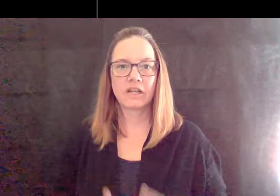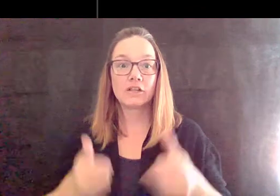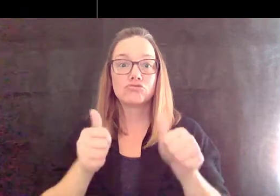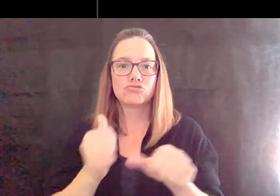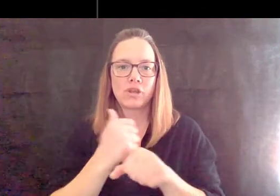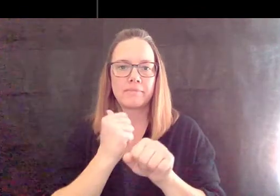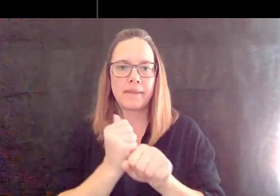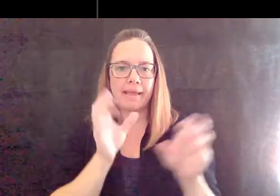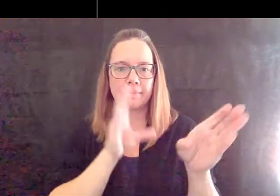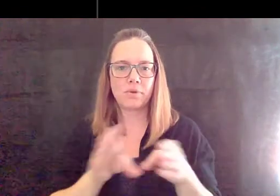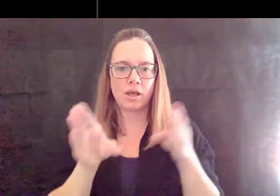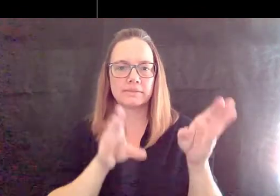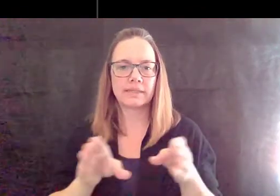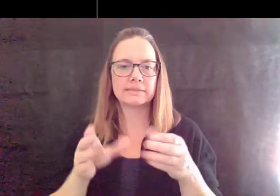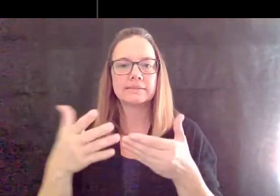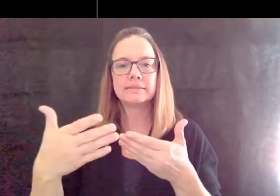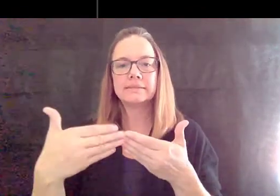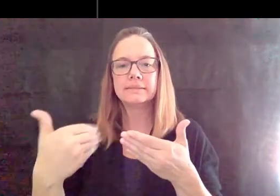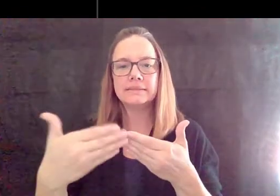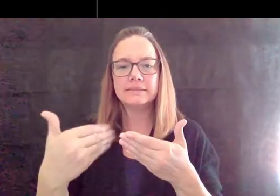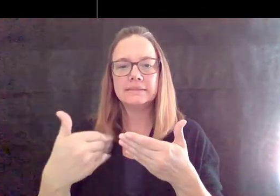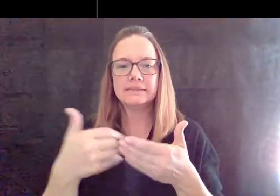Try to make the process simple and easy to follow.